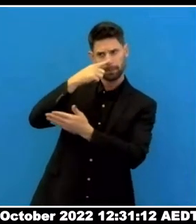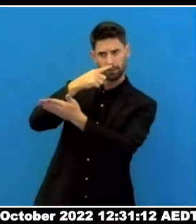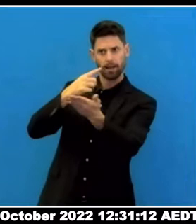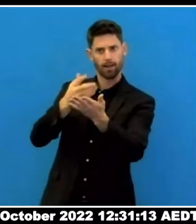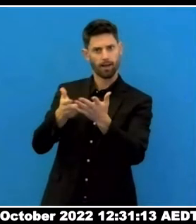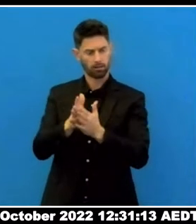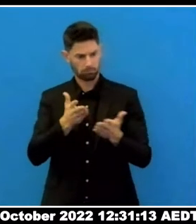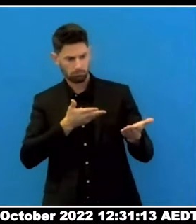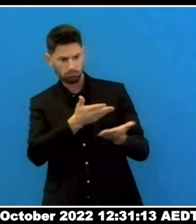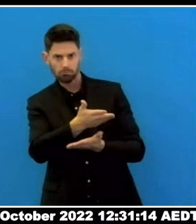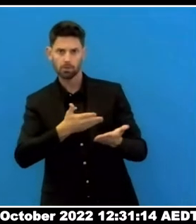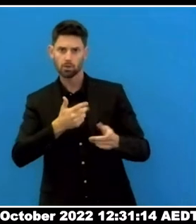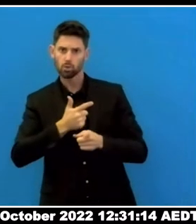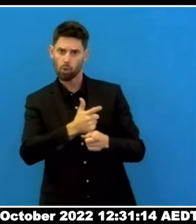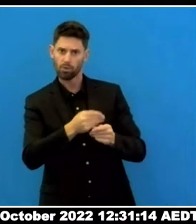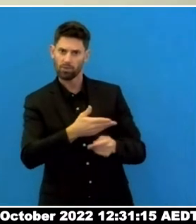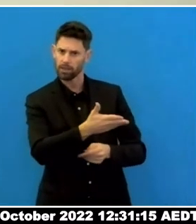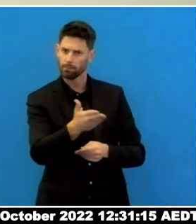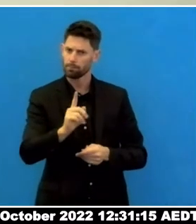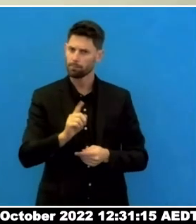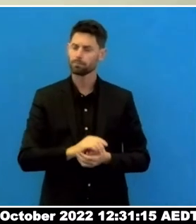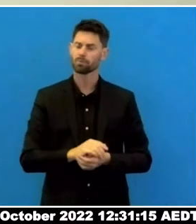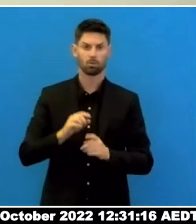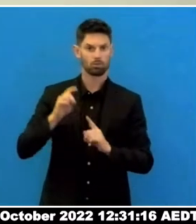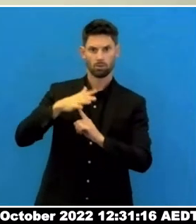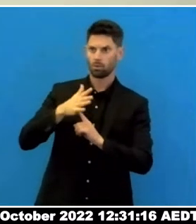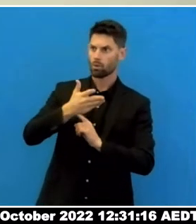that they are treated with respect and with dignity.